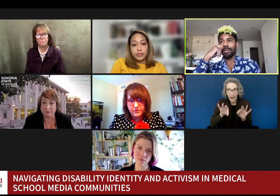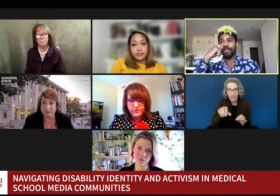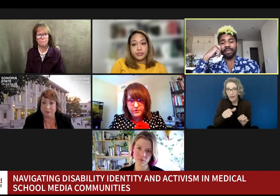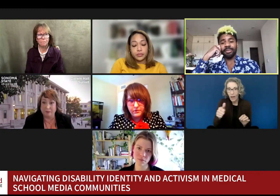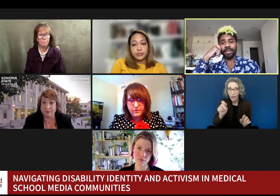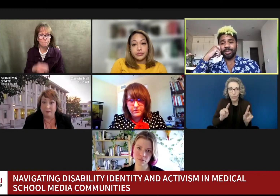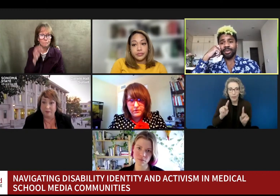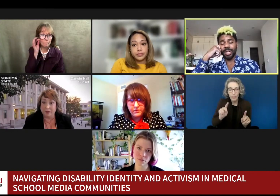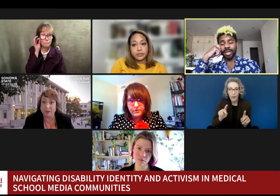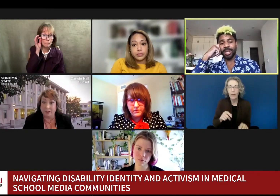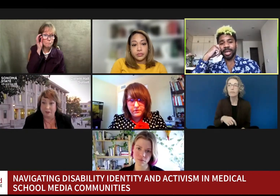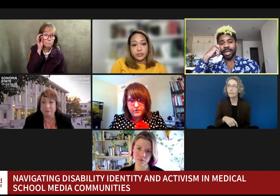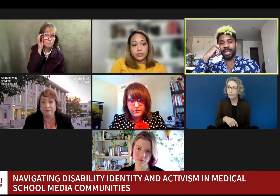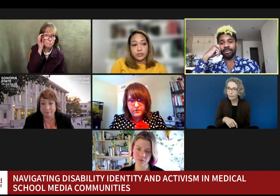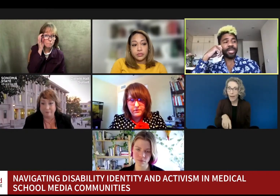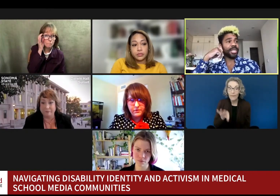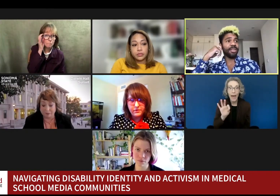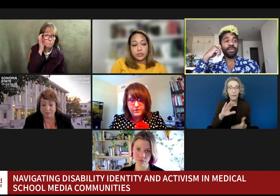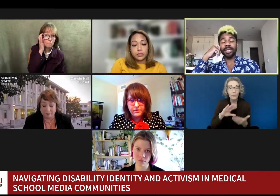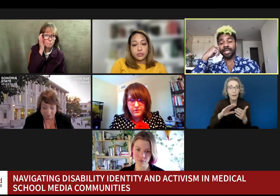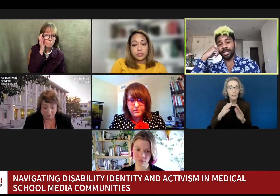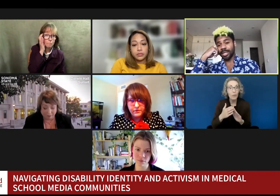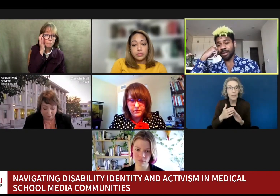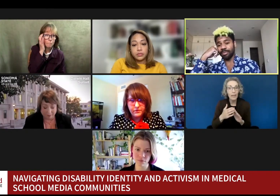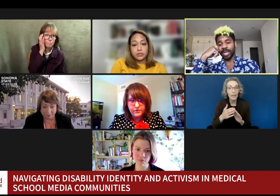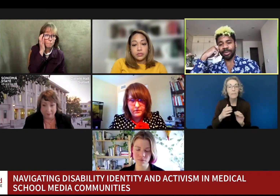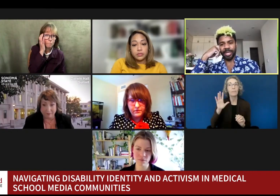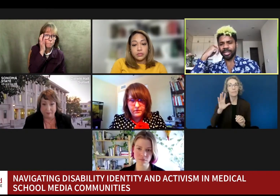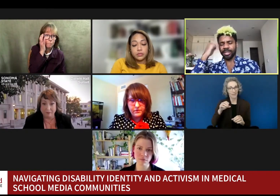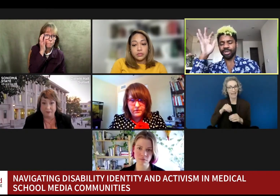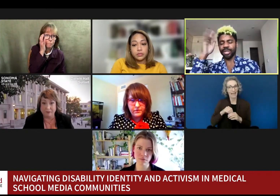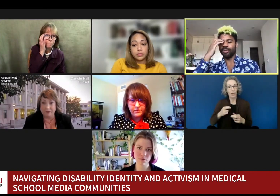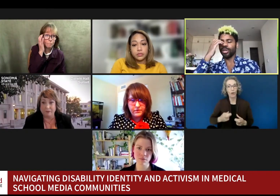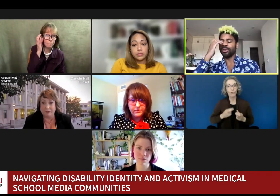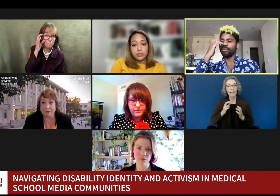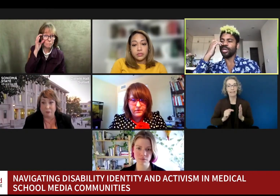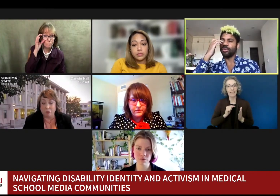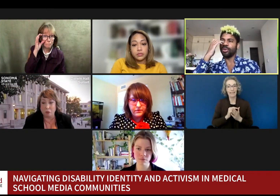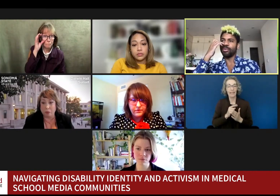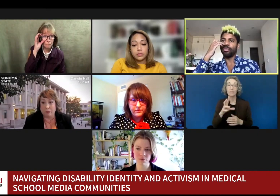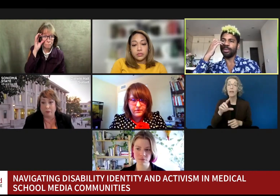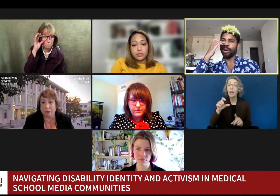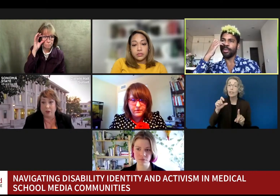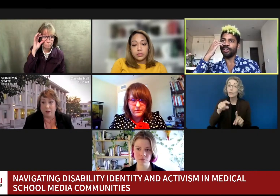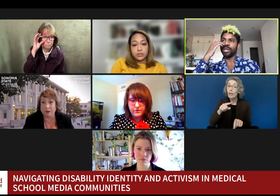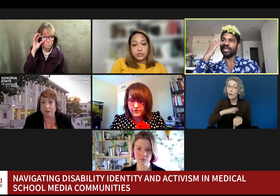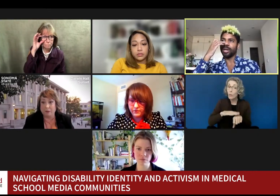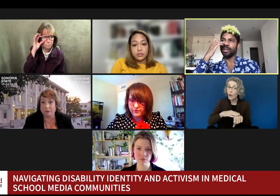And I found community. I was in residency, and this is a trigger warning for people, I'm open about my own mental health.